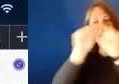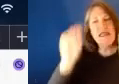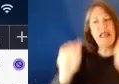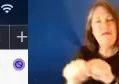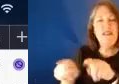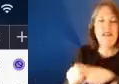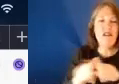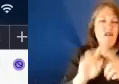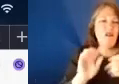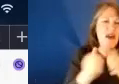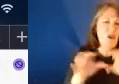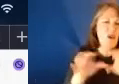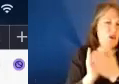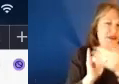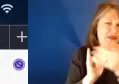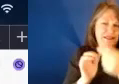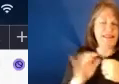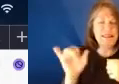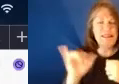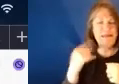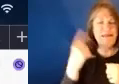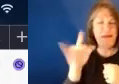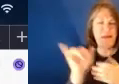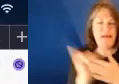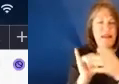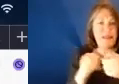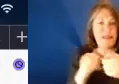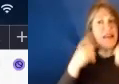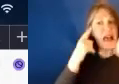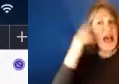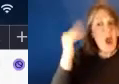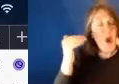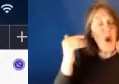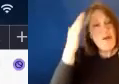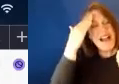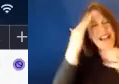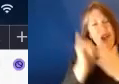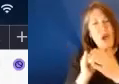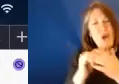this. 06:47:37 I know this looks very sophisticated